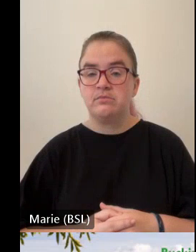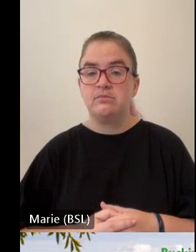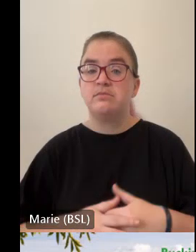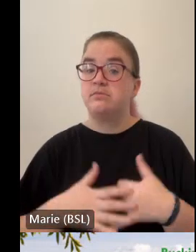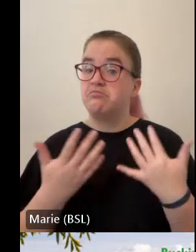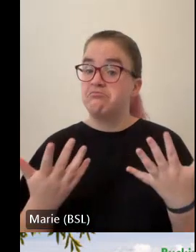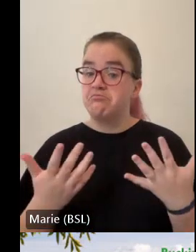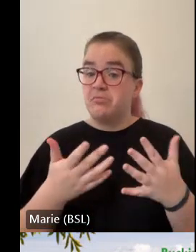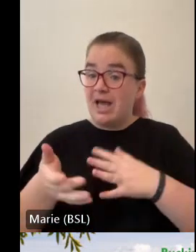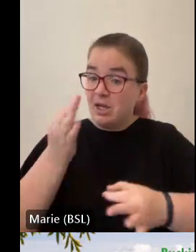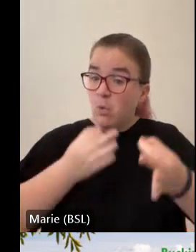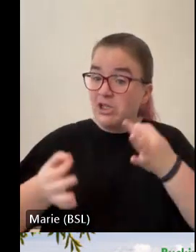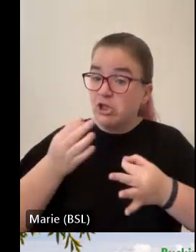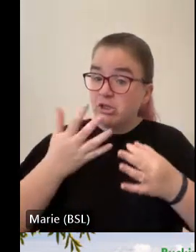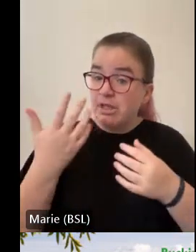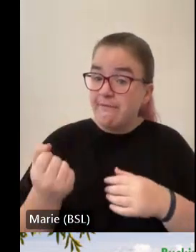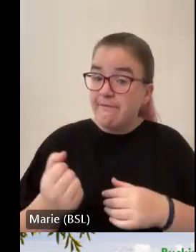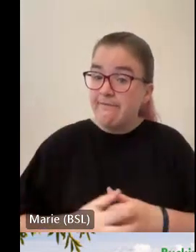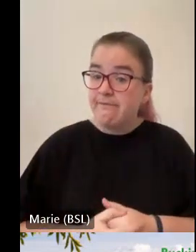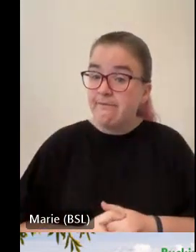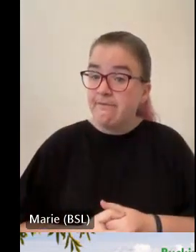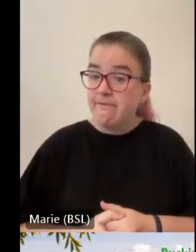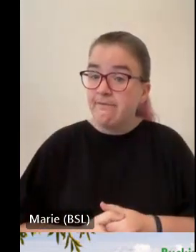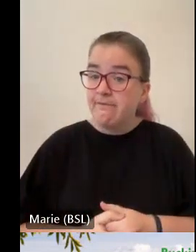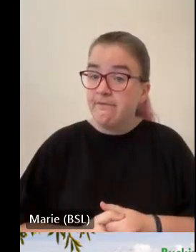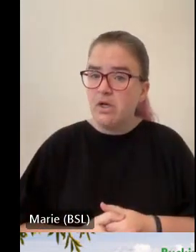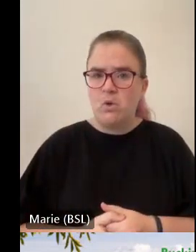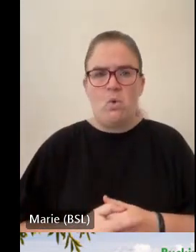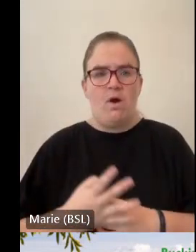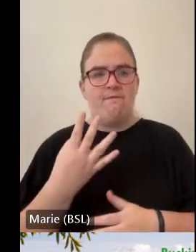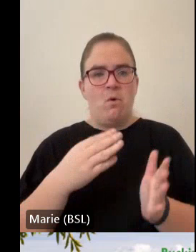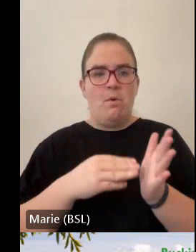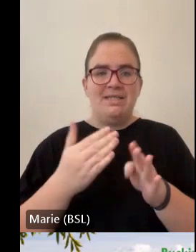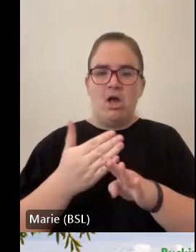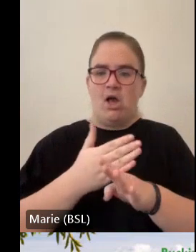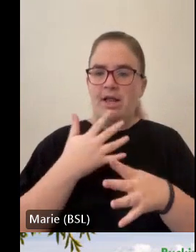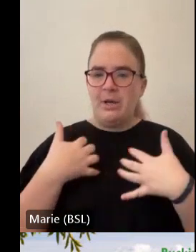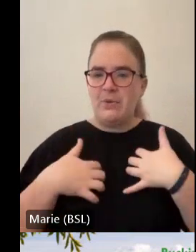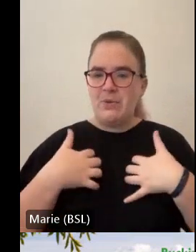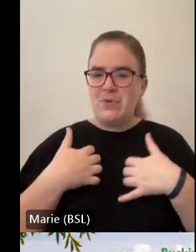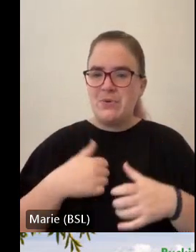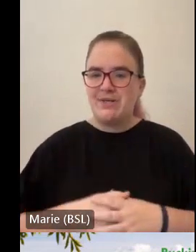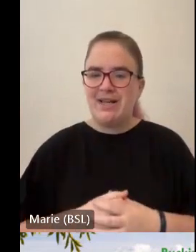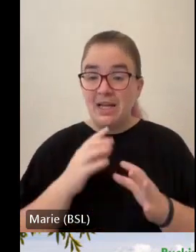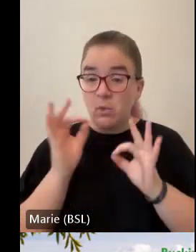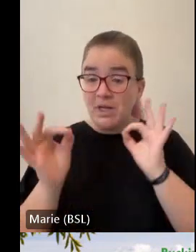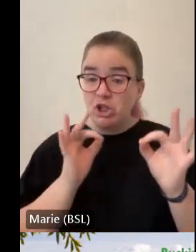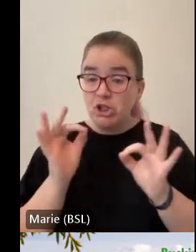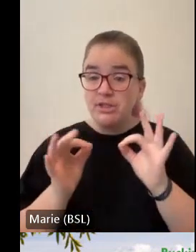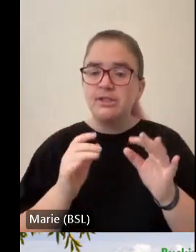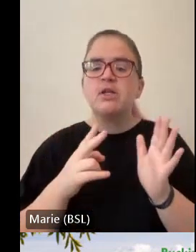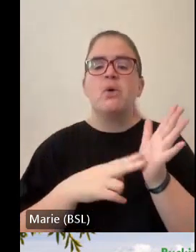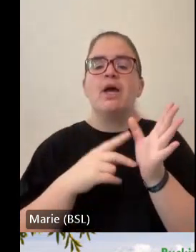So any questions? What finished four minute early, I think. But what? What? I'm what I'm gonna do.